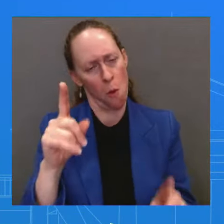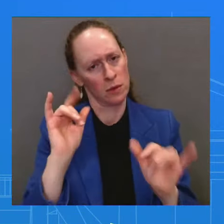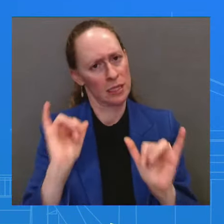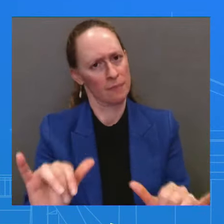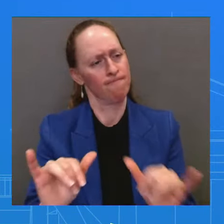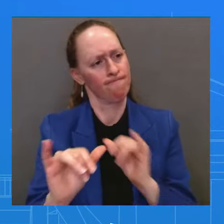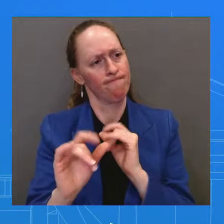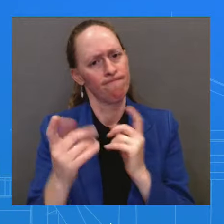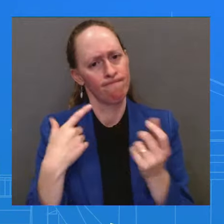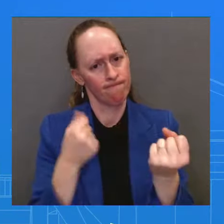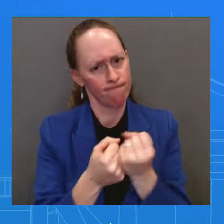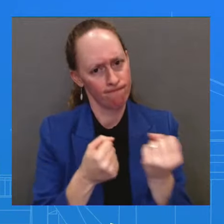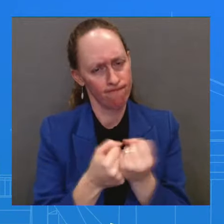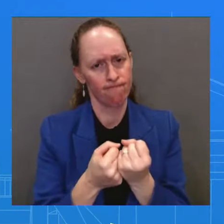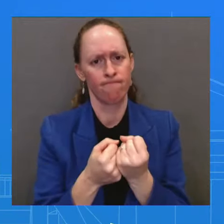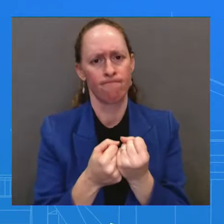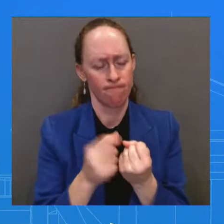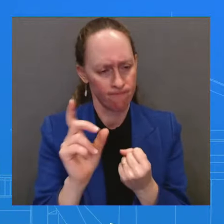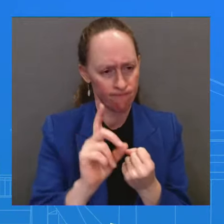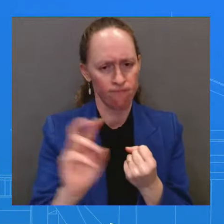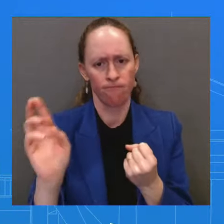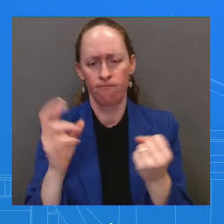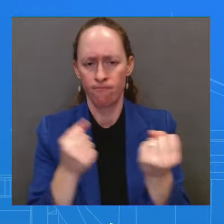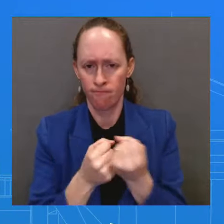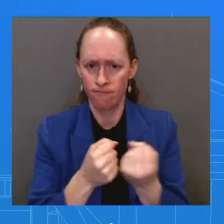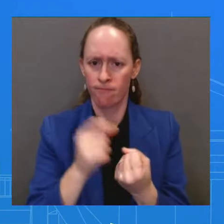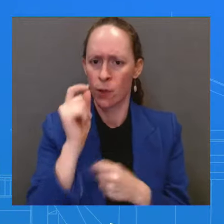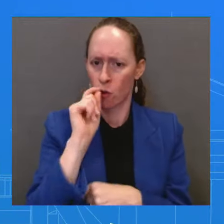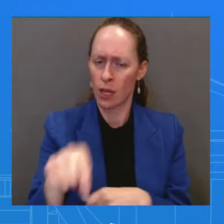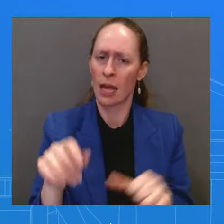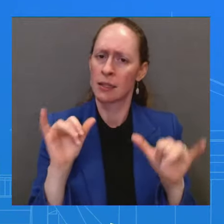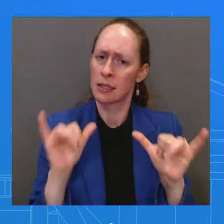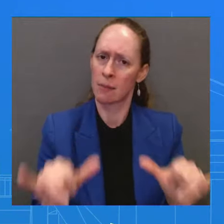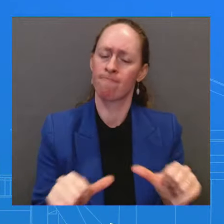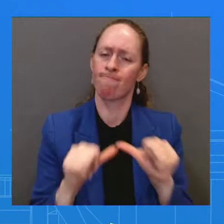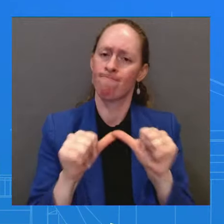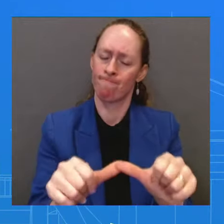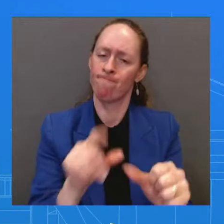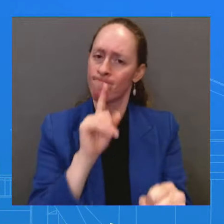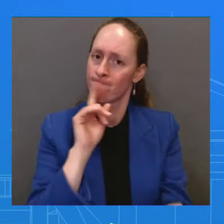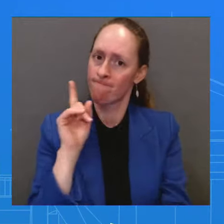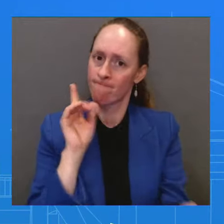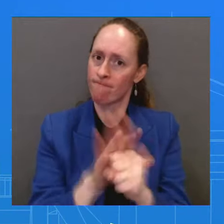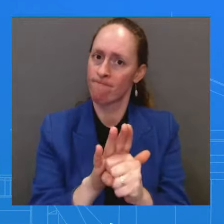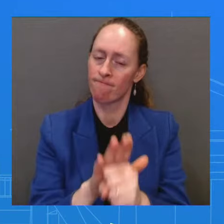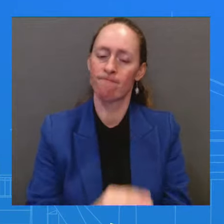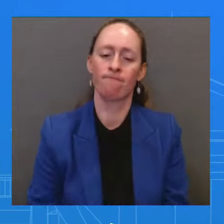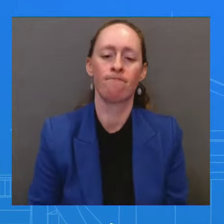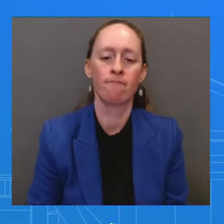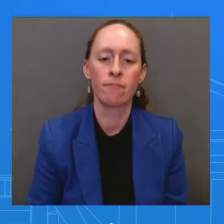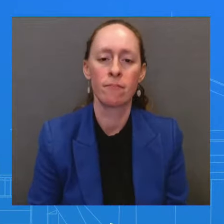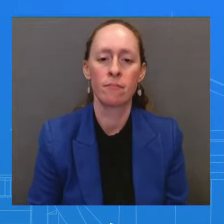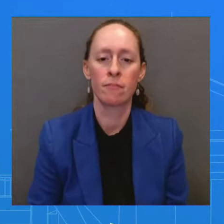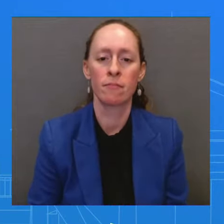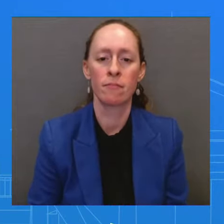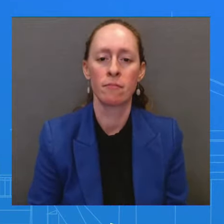continue the commitment to Ukraine, continue to that -- that commitment so they can continue to fight against the aggression that we're seeing from Russia.